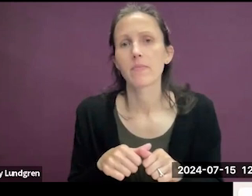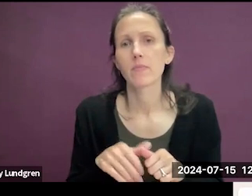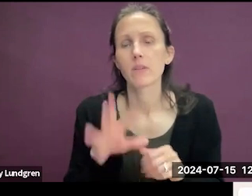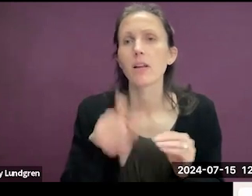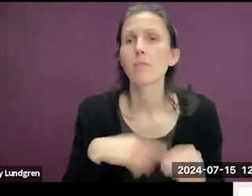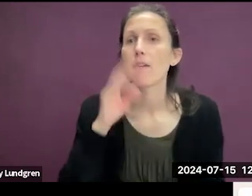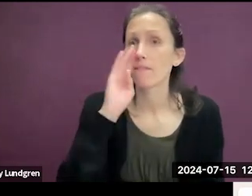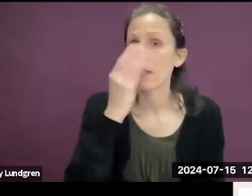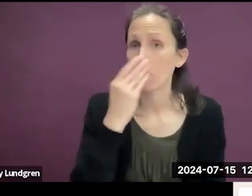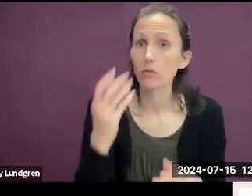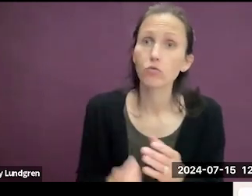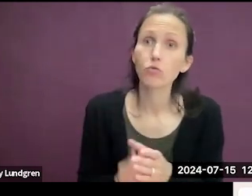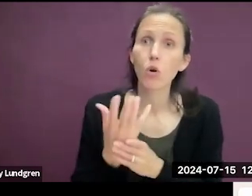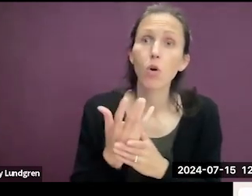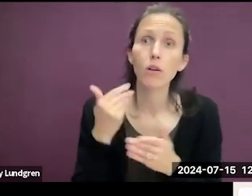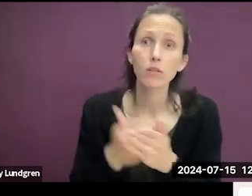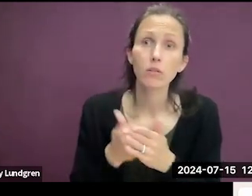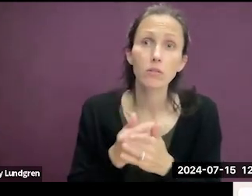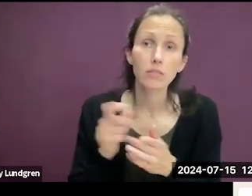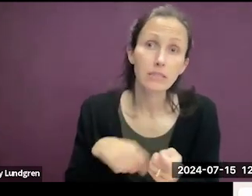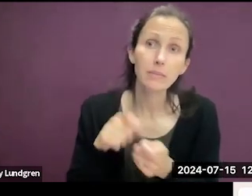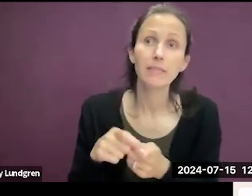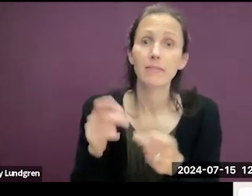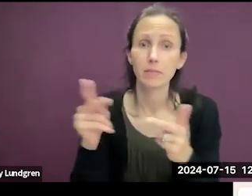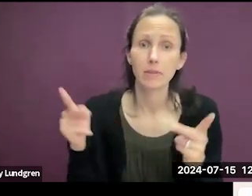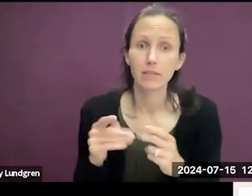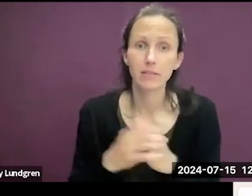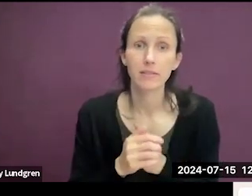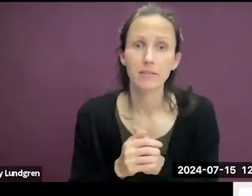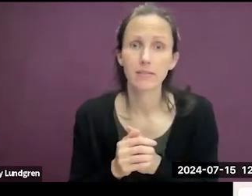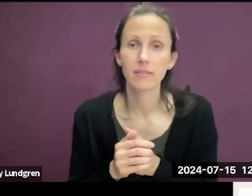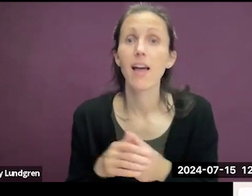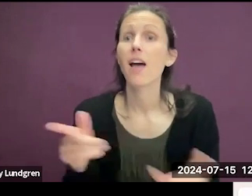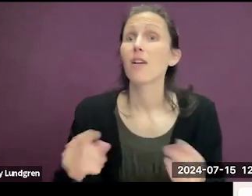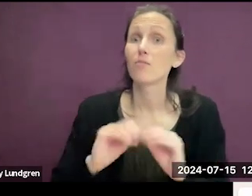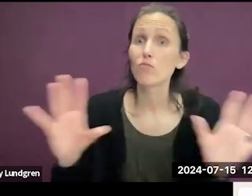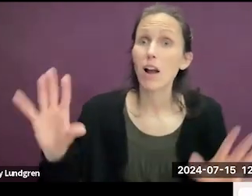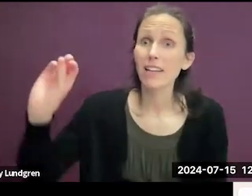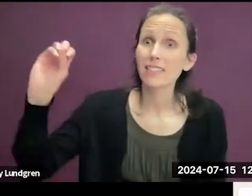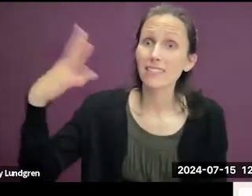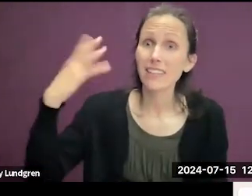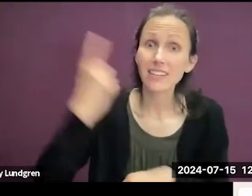that are growing near a specific place. There we go. Bright sunny day with yellow tulips in the foreground,